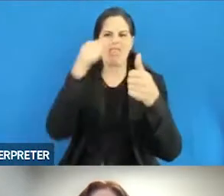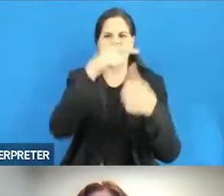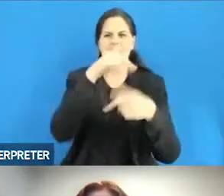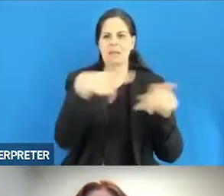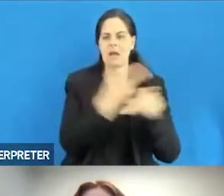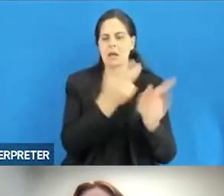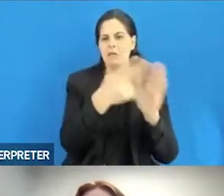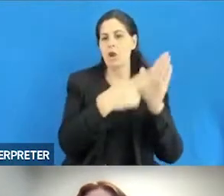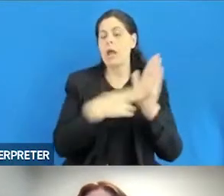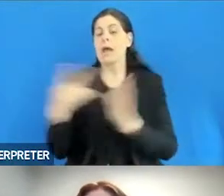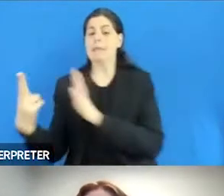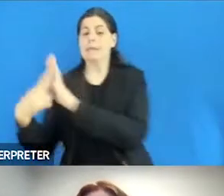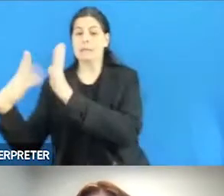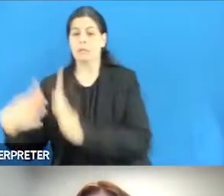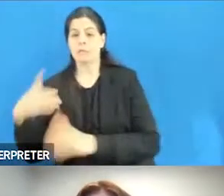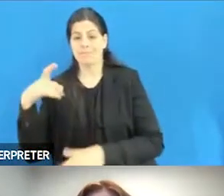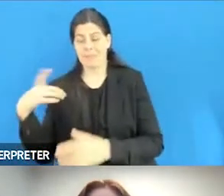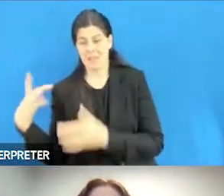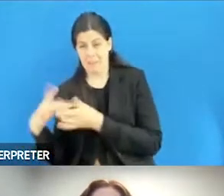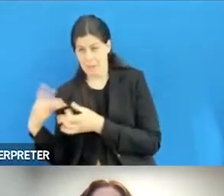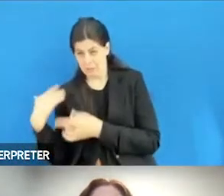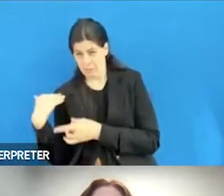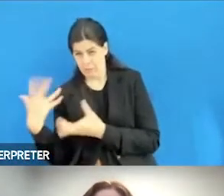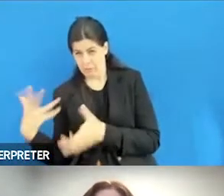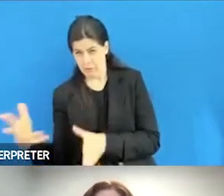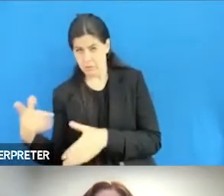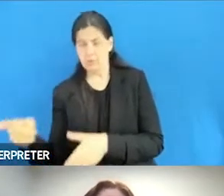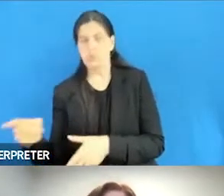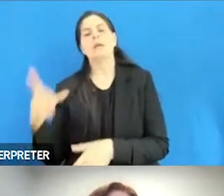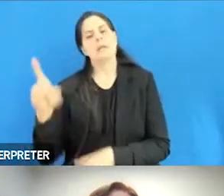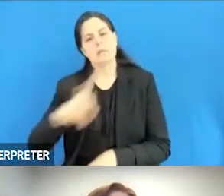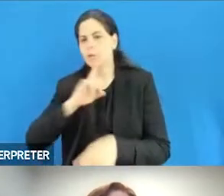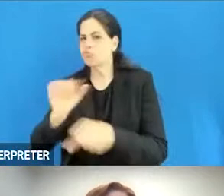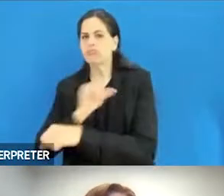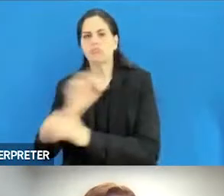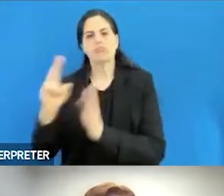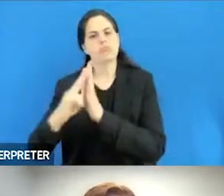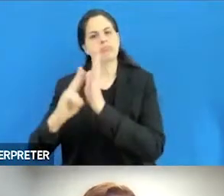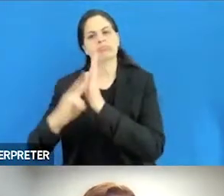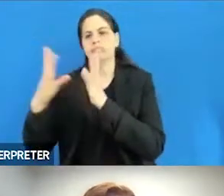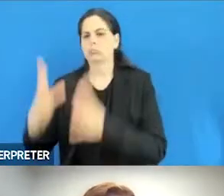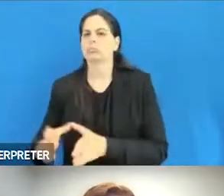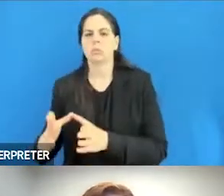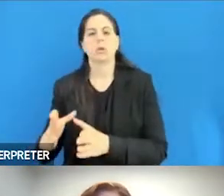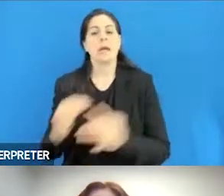it always has to be a bonafide business entity. No individuals can sign the independent podcast agreement.